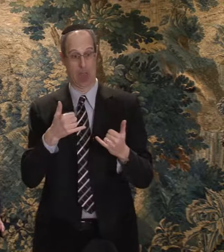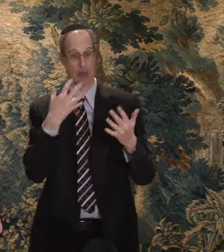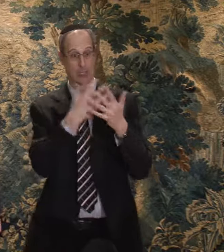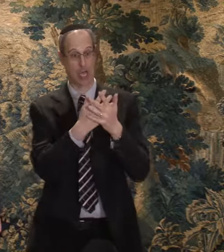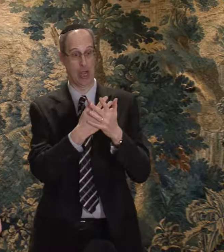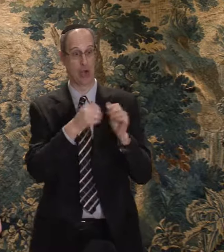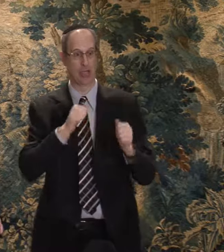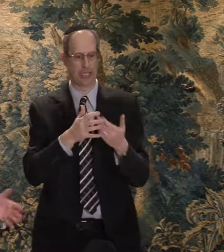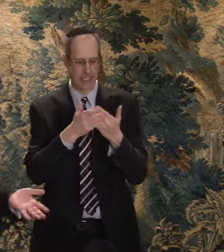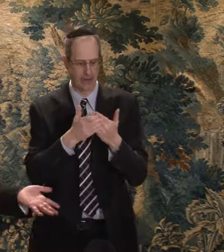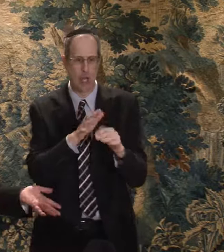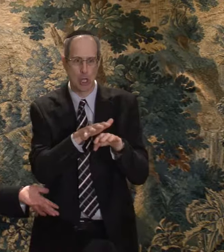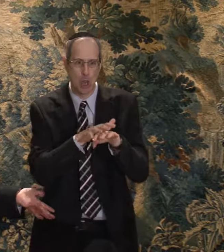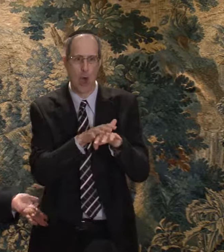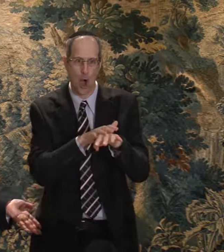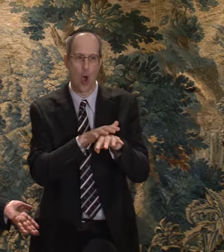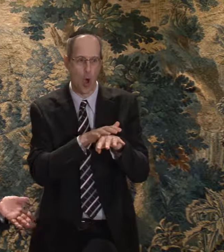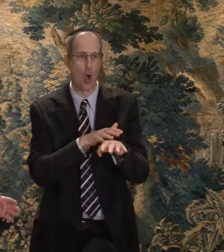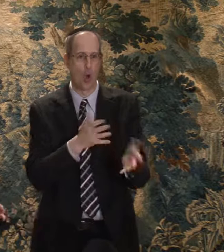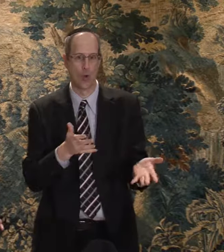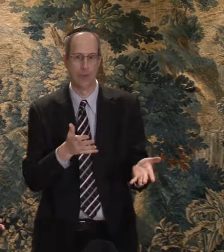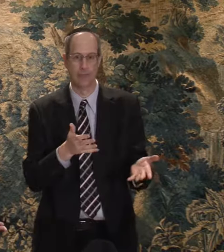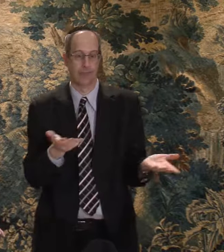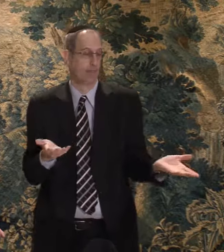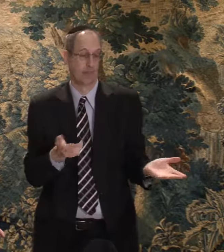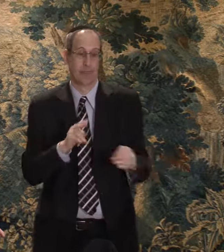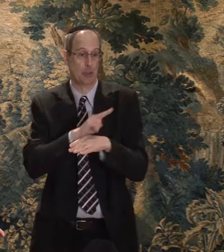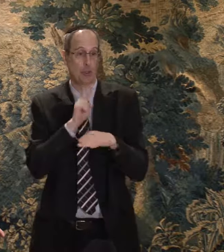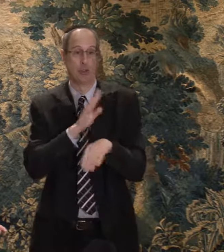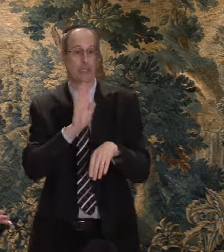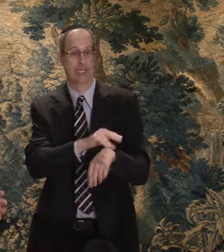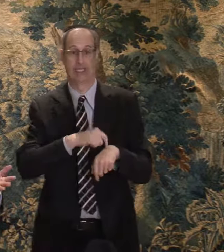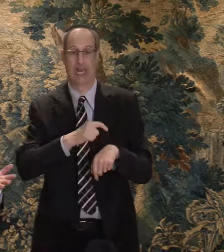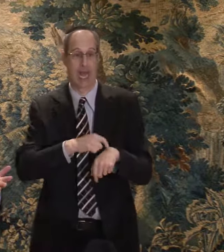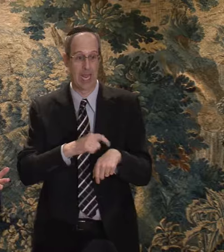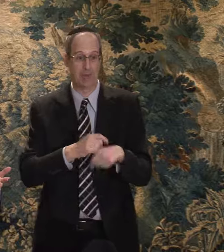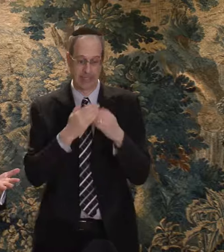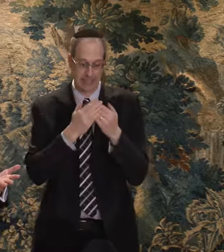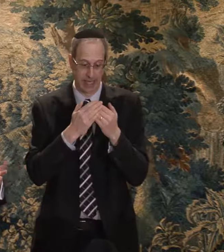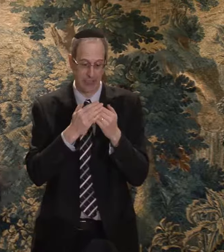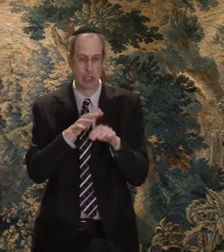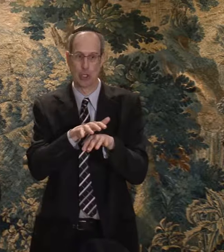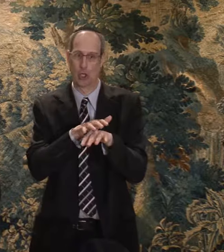because otherwise what was he doing there right so yeah how could he doubt